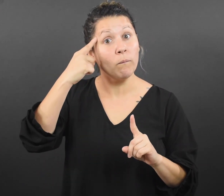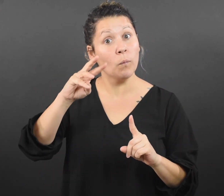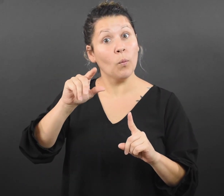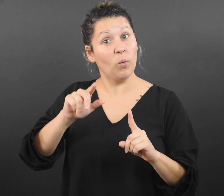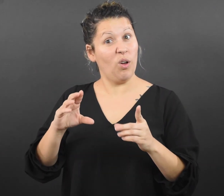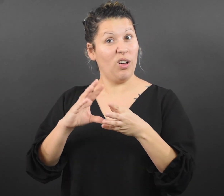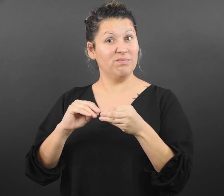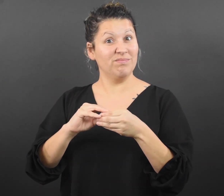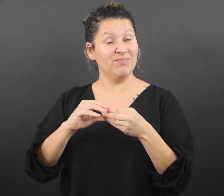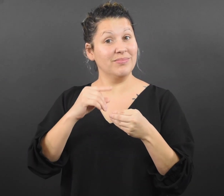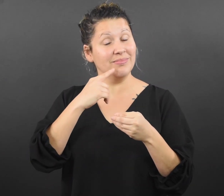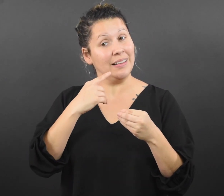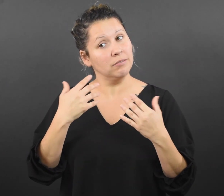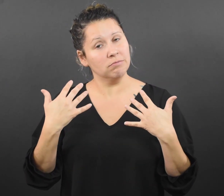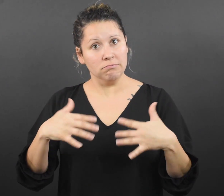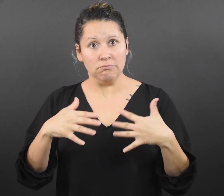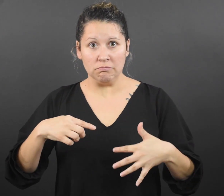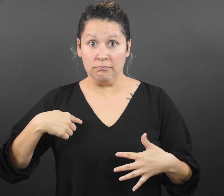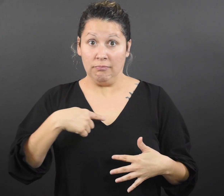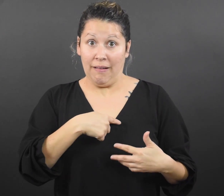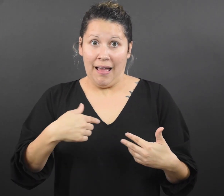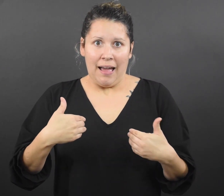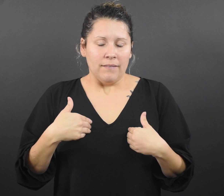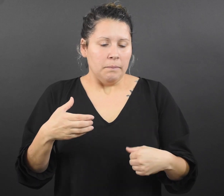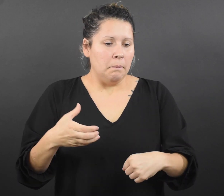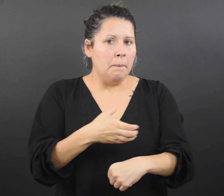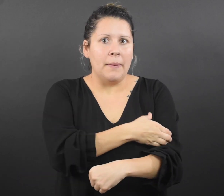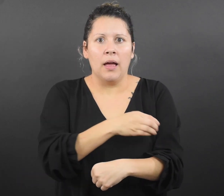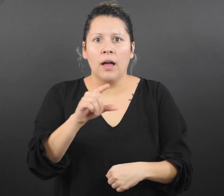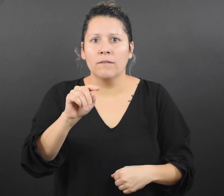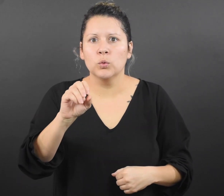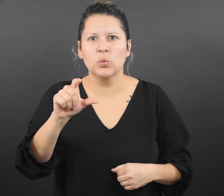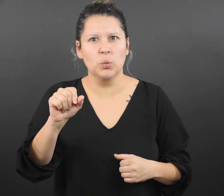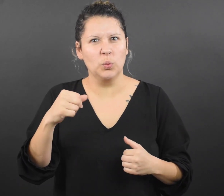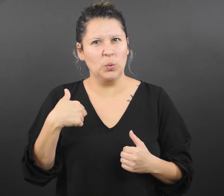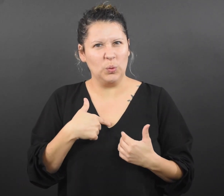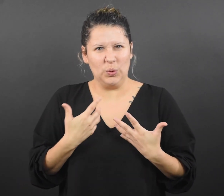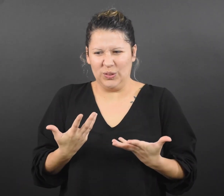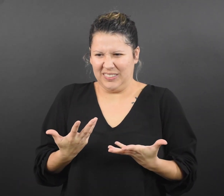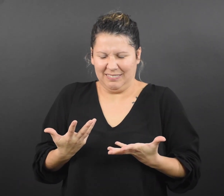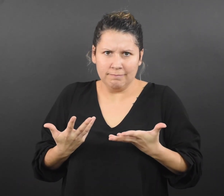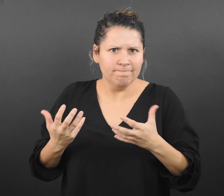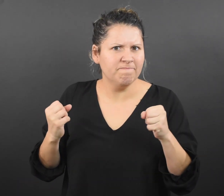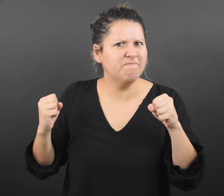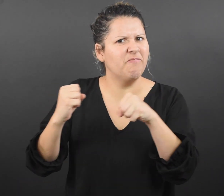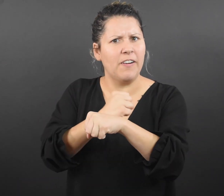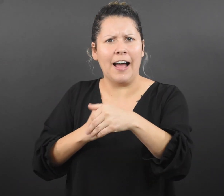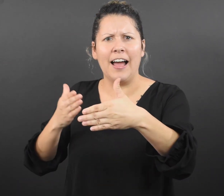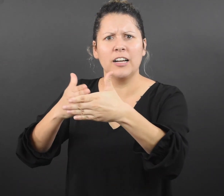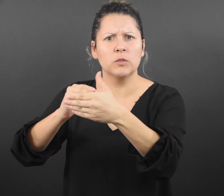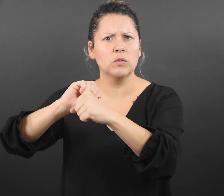“We have powerful tools at our disposal to fight COVID-19: getting vaccinated is the